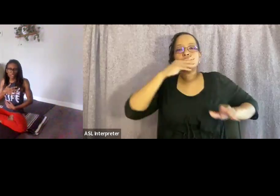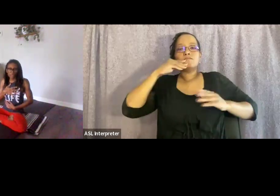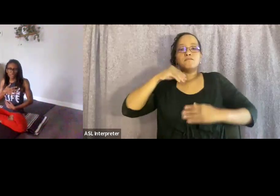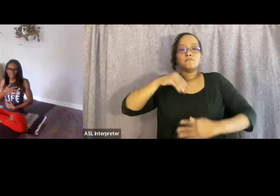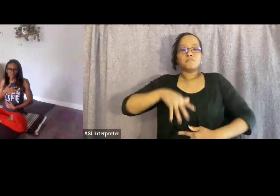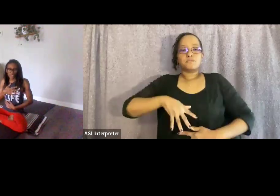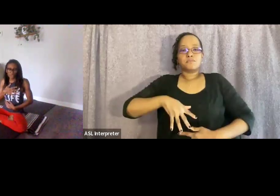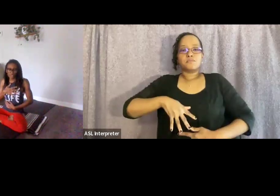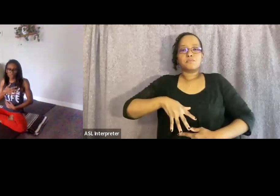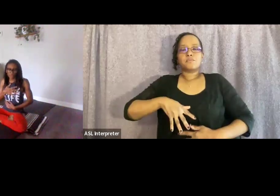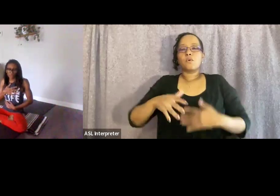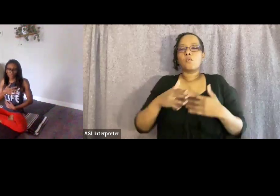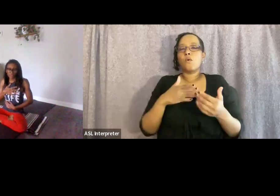Again, what is present for you in this moment?